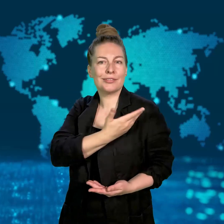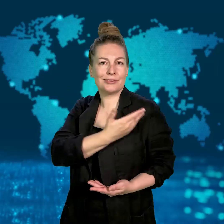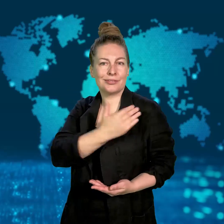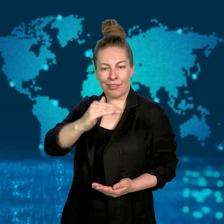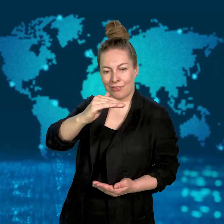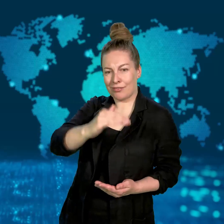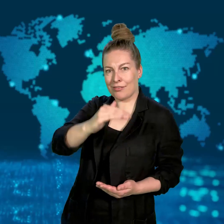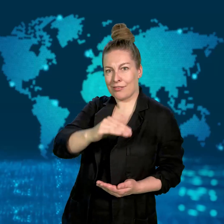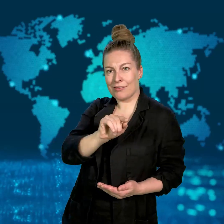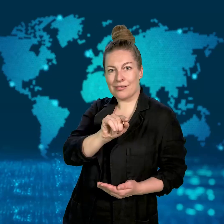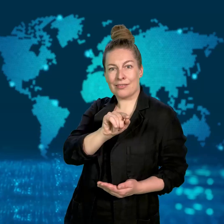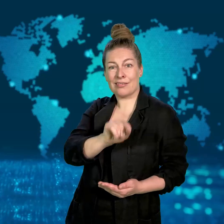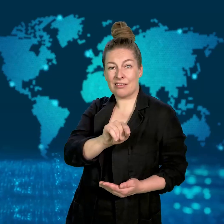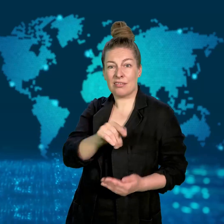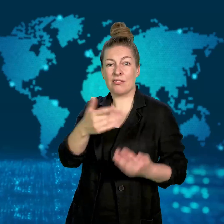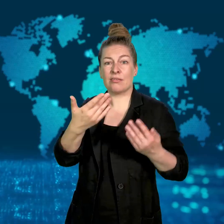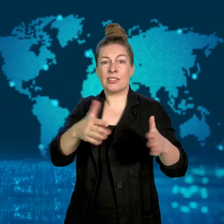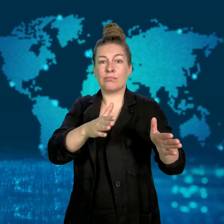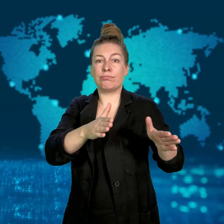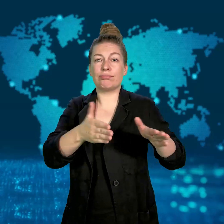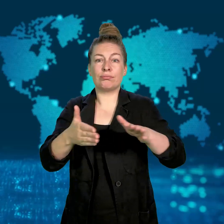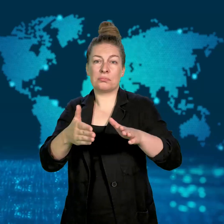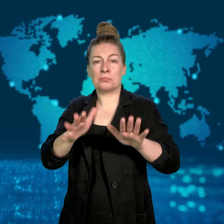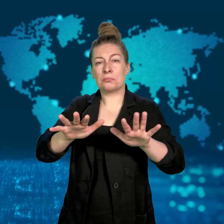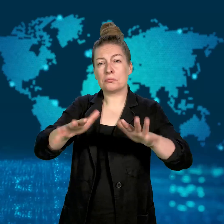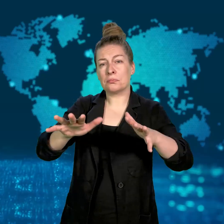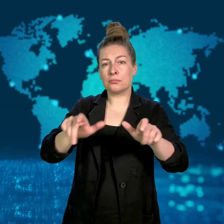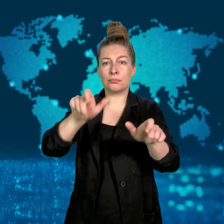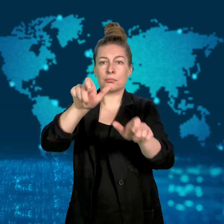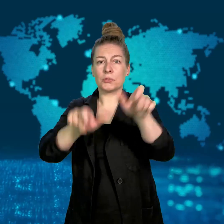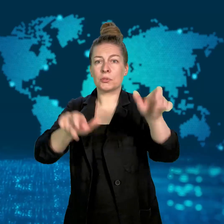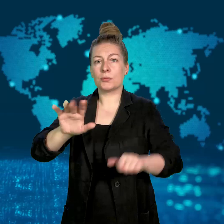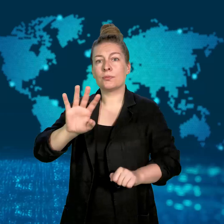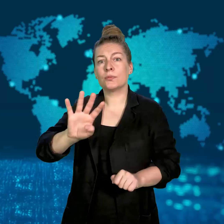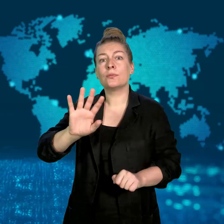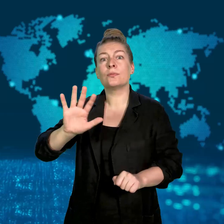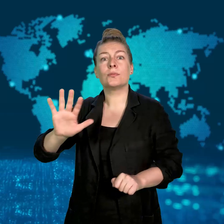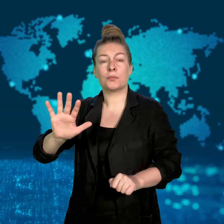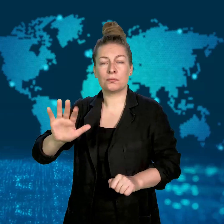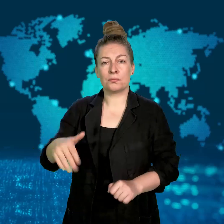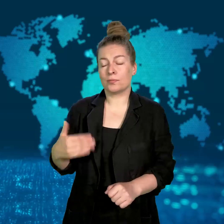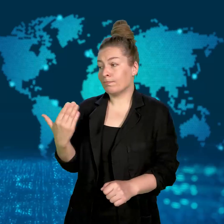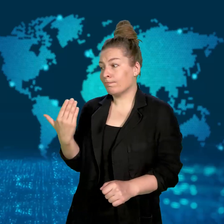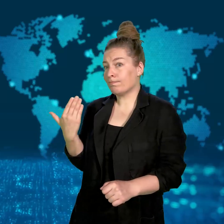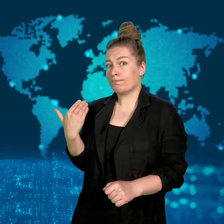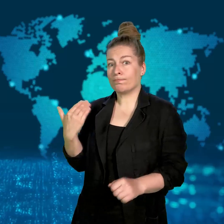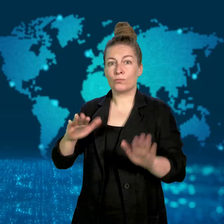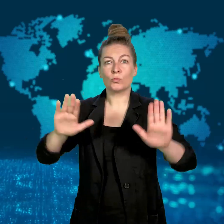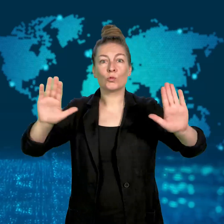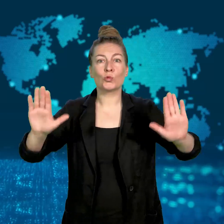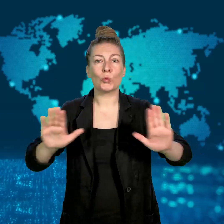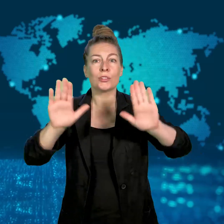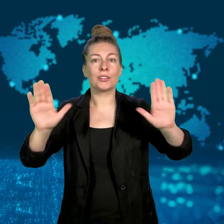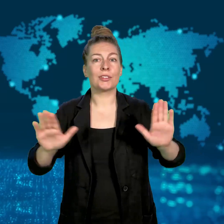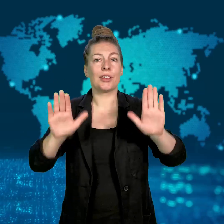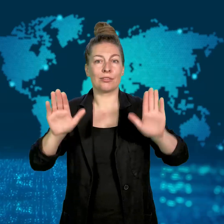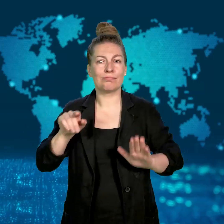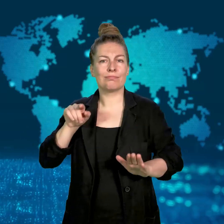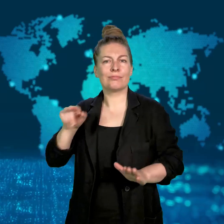killed at least 45 people.